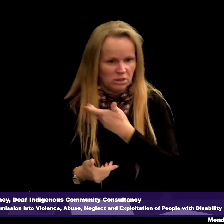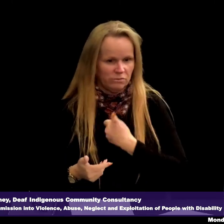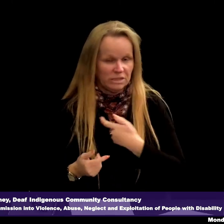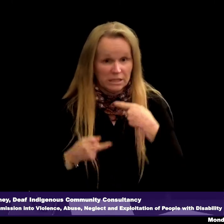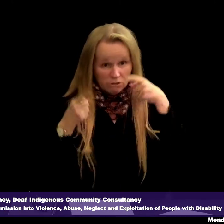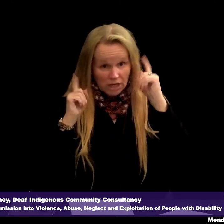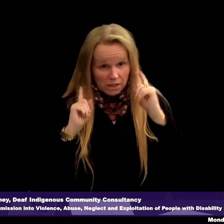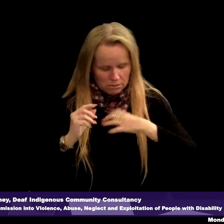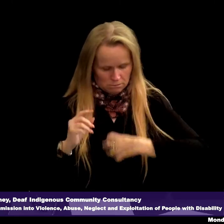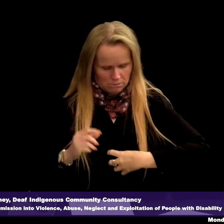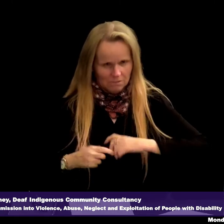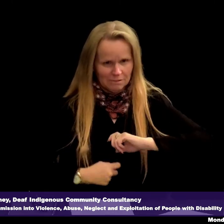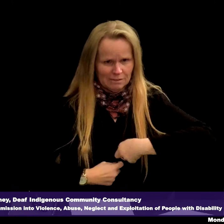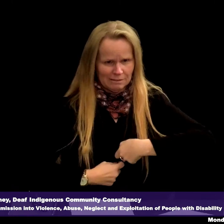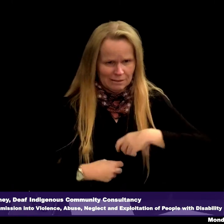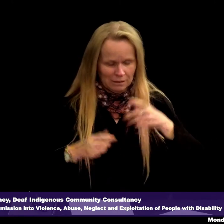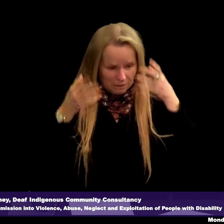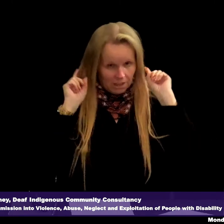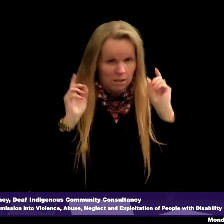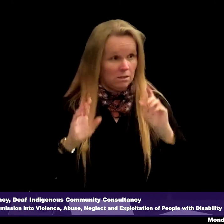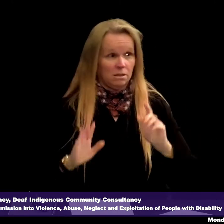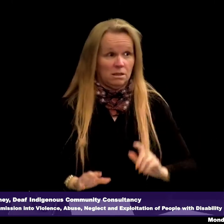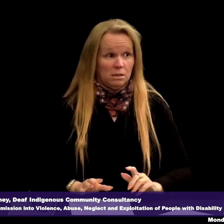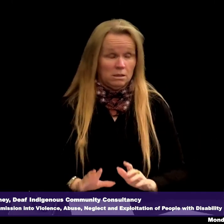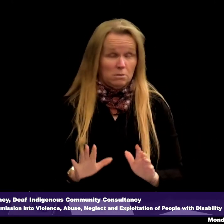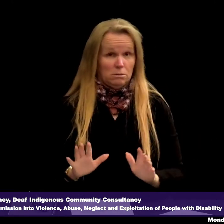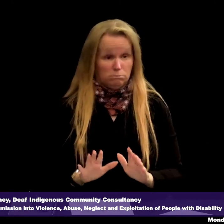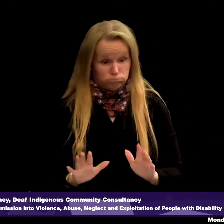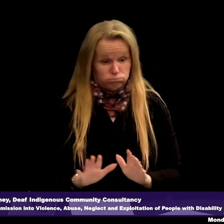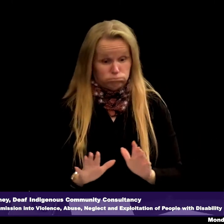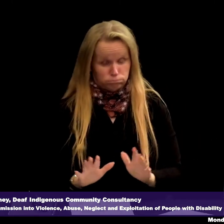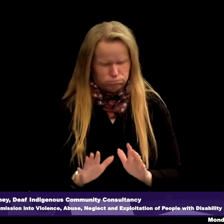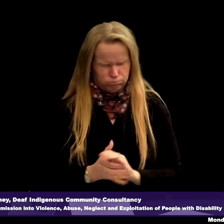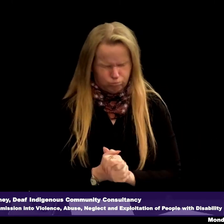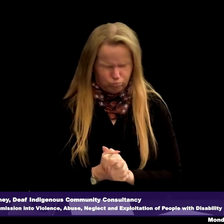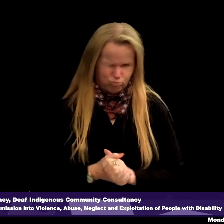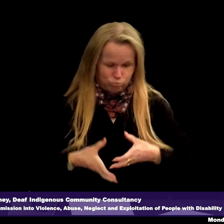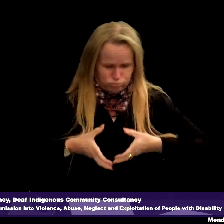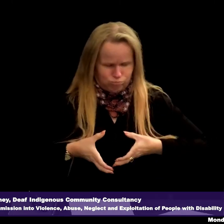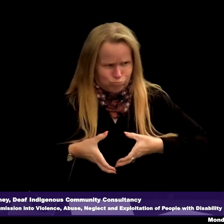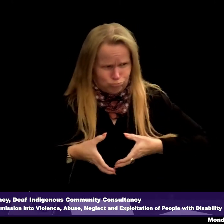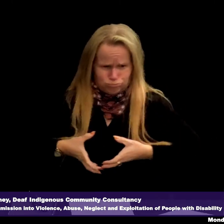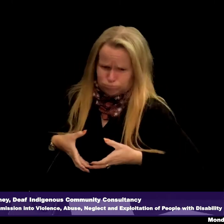Because when I tried to have hearing aid, which were body-worn hearing aids - very old-fashioned ones at the time - I found them a little overwhelming.